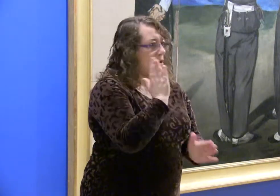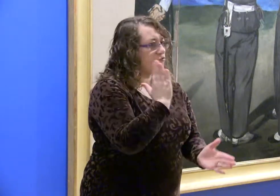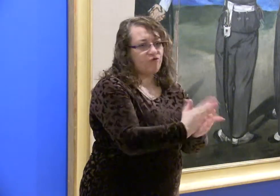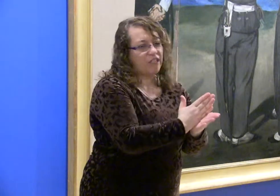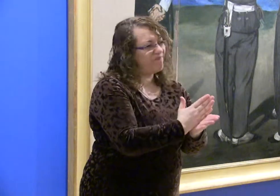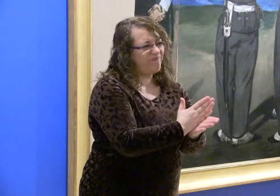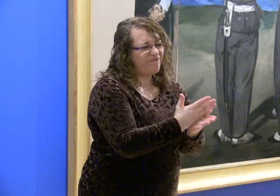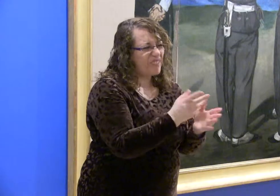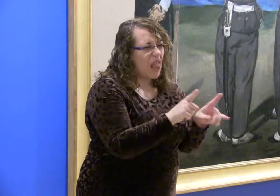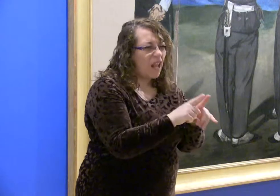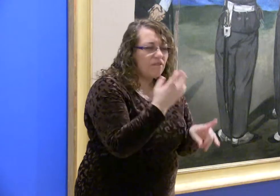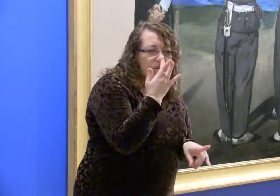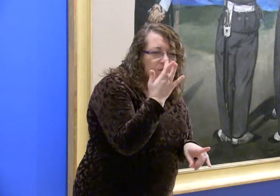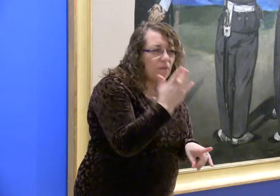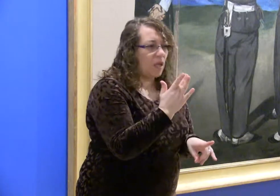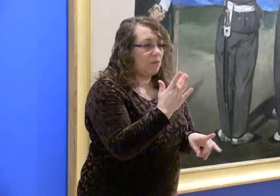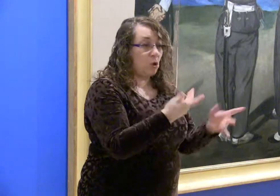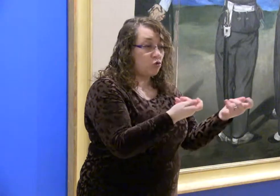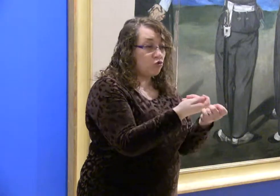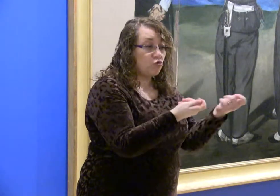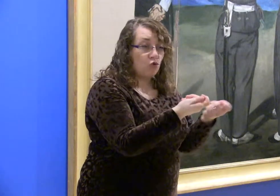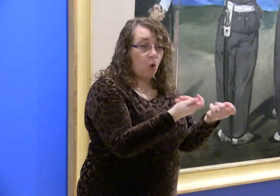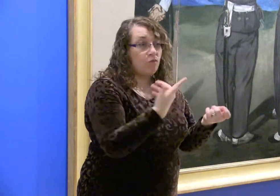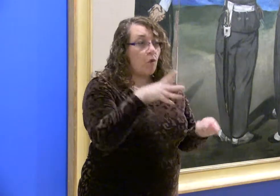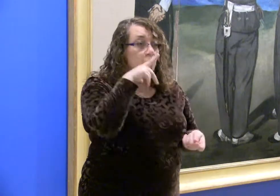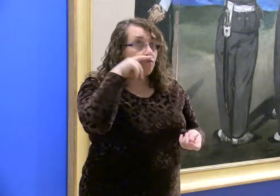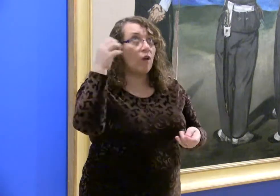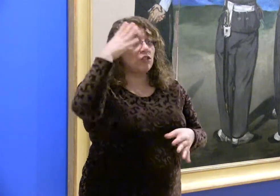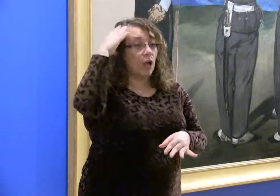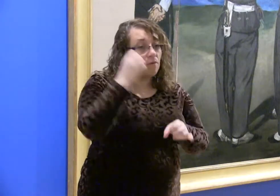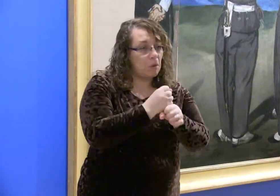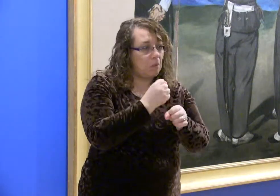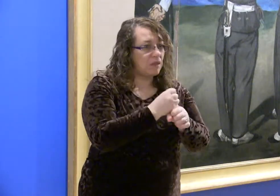installed after rebels were overthrown